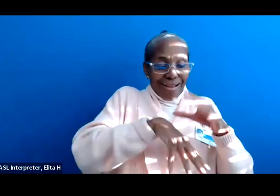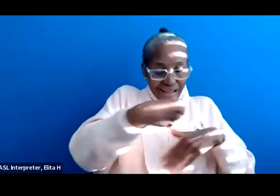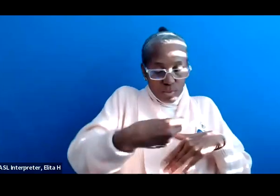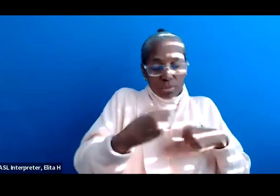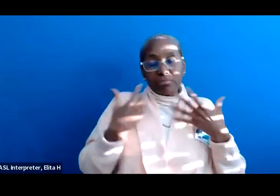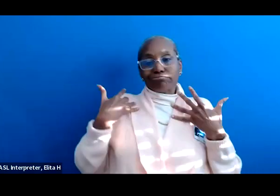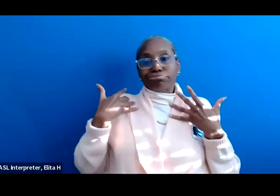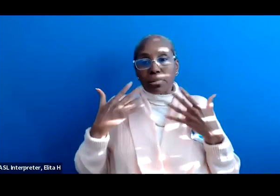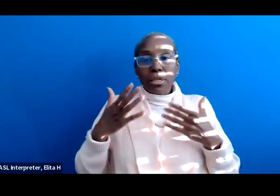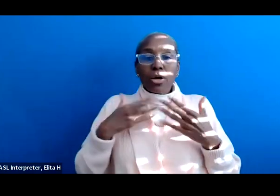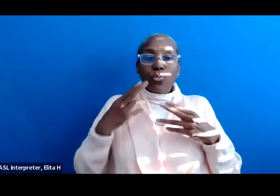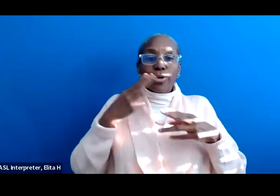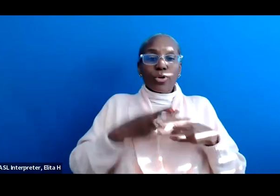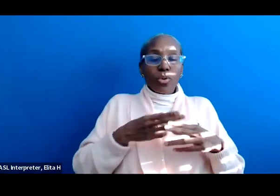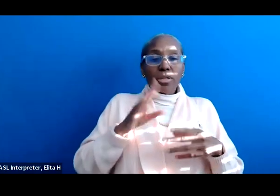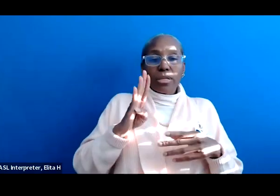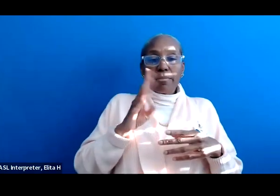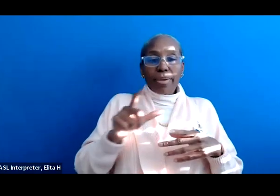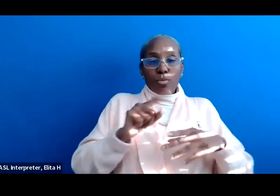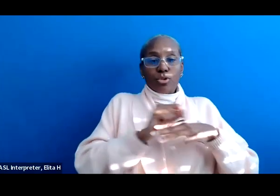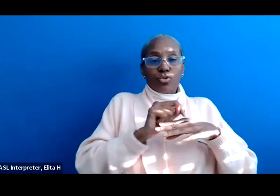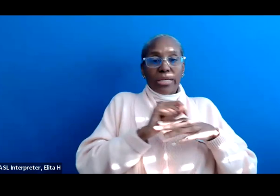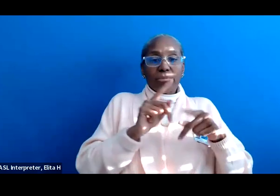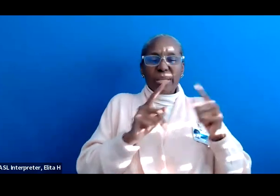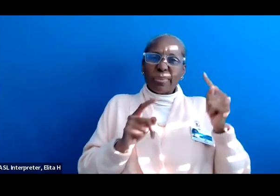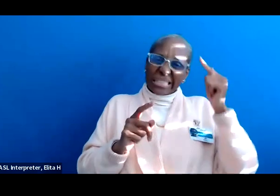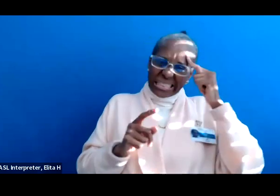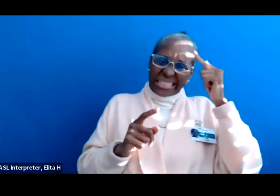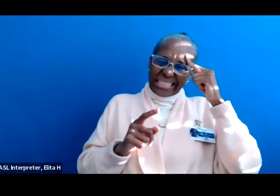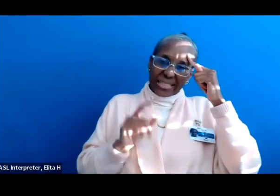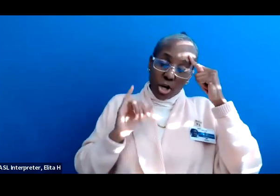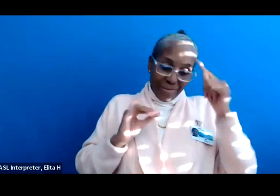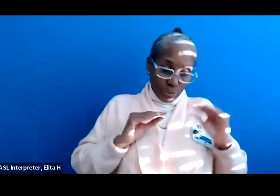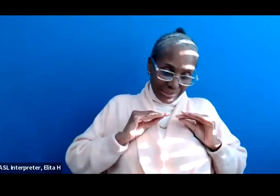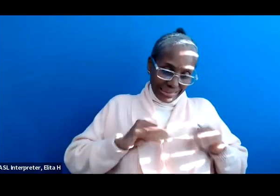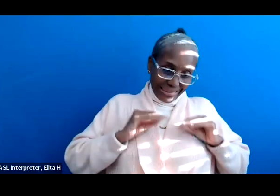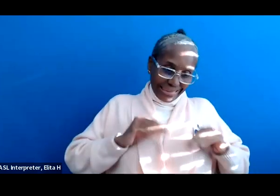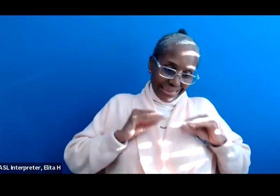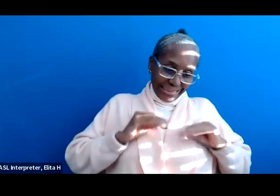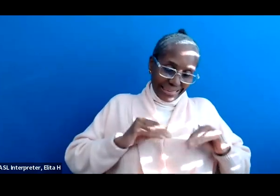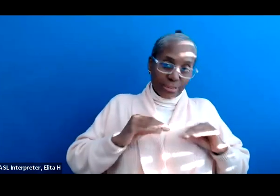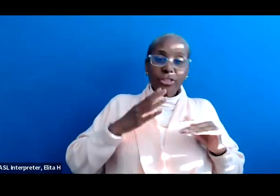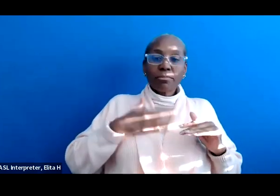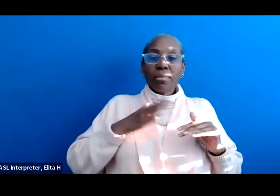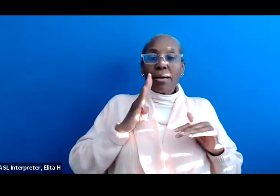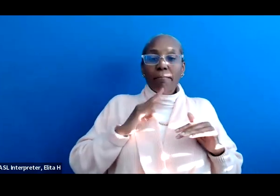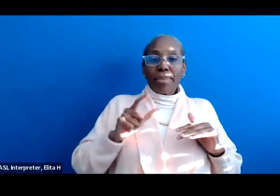I think that when we called it the bowel training, people kind of got the message that I have to do this because your bowel gets trained that